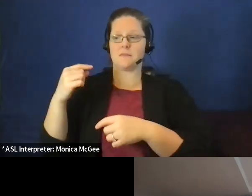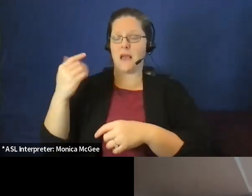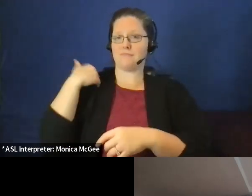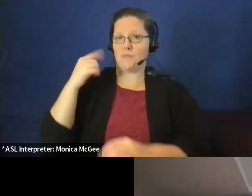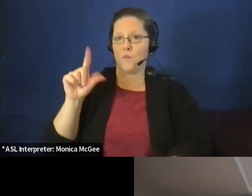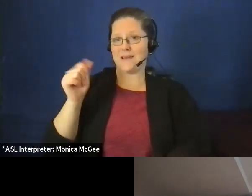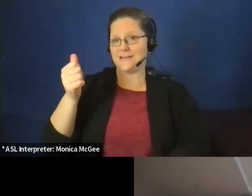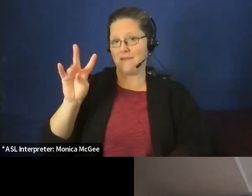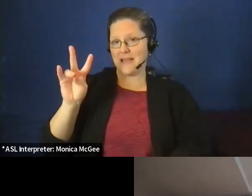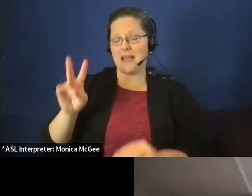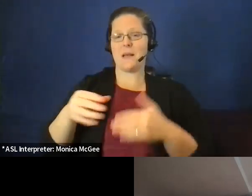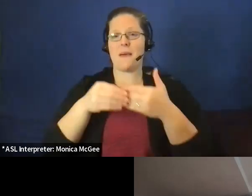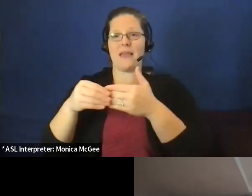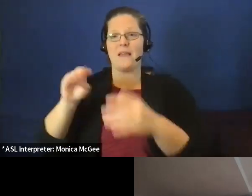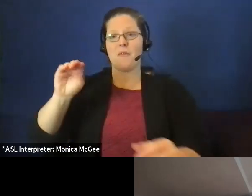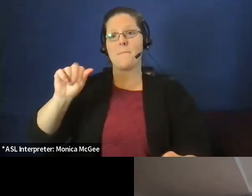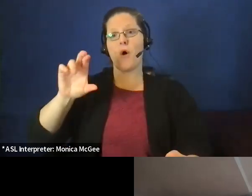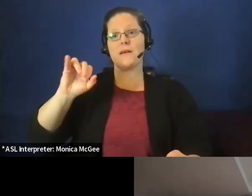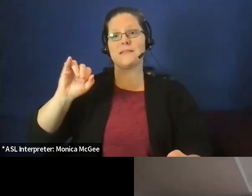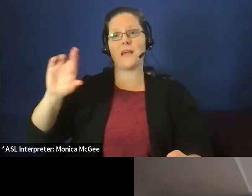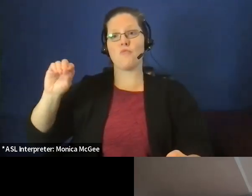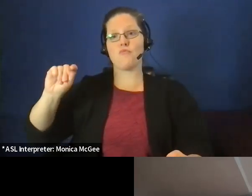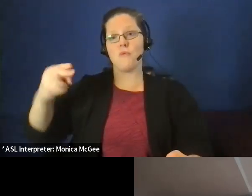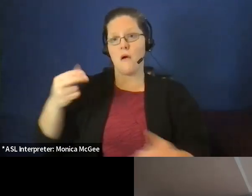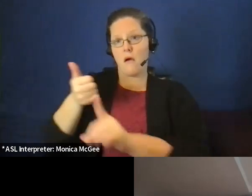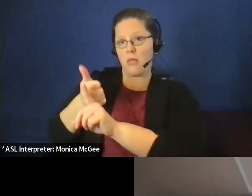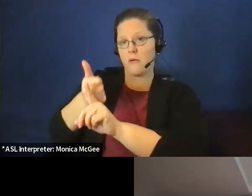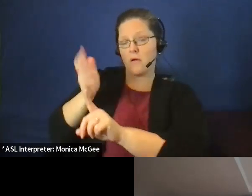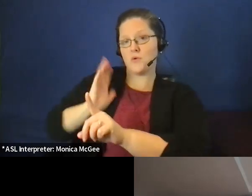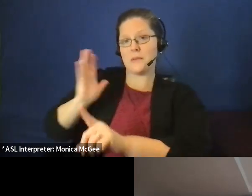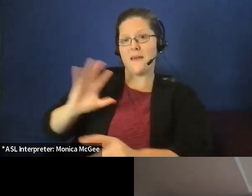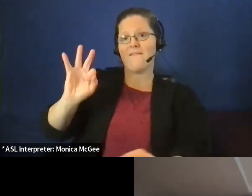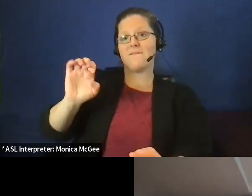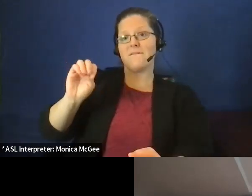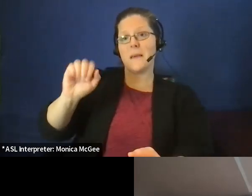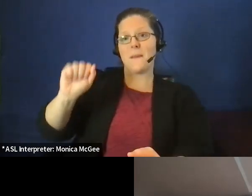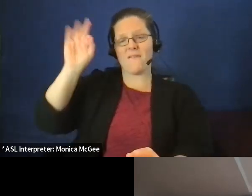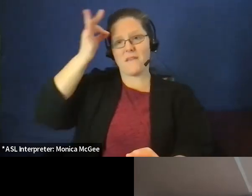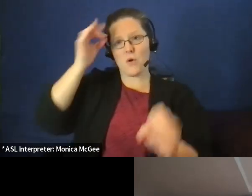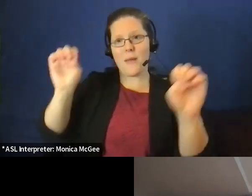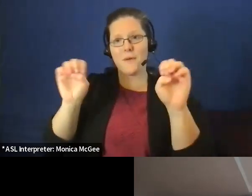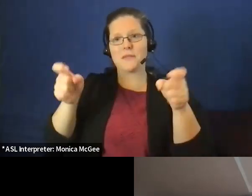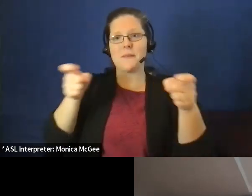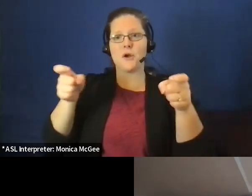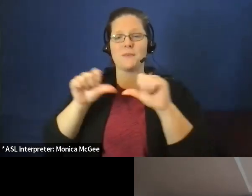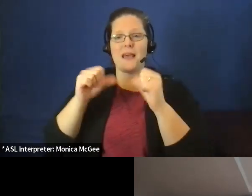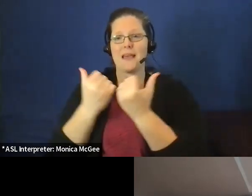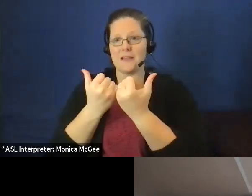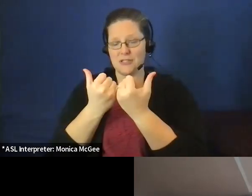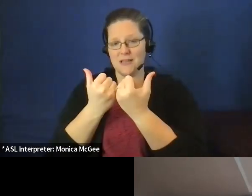on that. But during this time, I know that, you know, with the partnership,